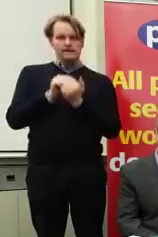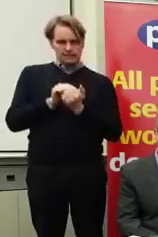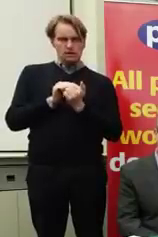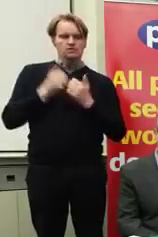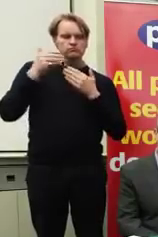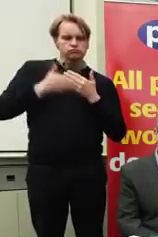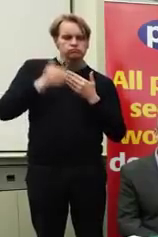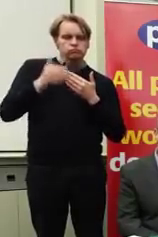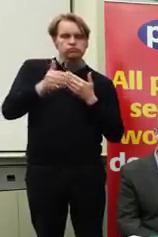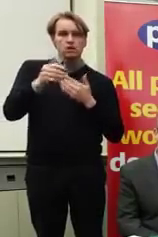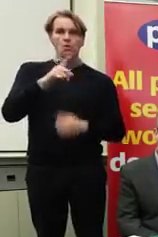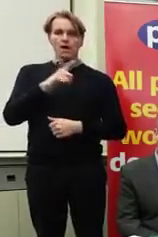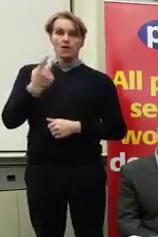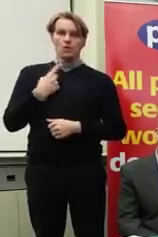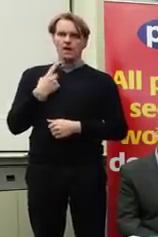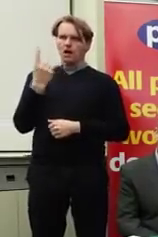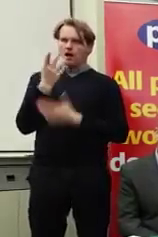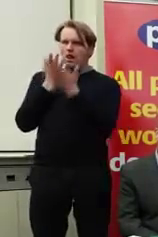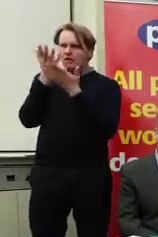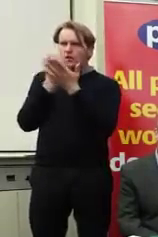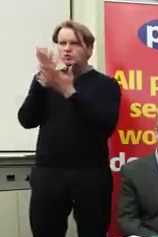negotiations take place. So I'm sure everybody will welcome that that is a